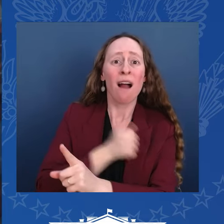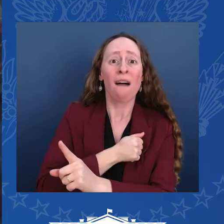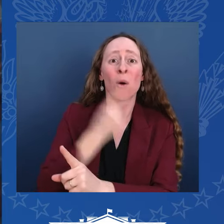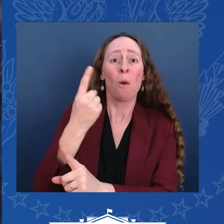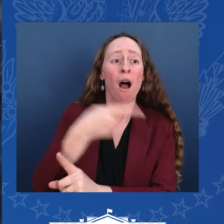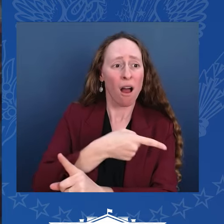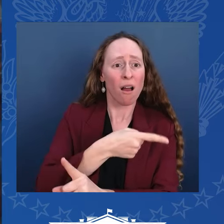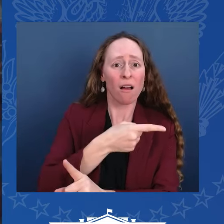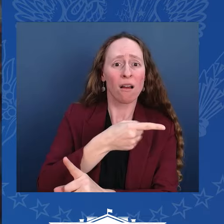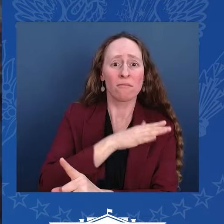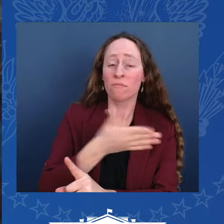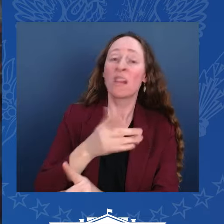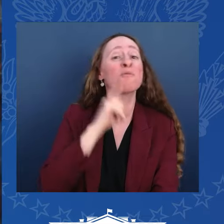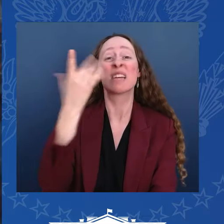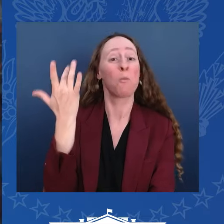that any governor could ever ask for.